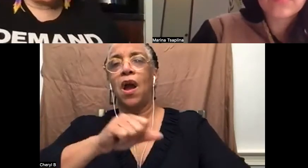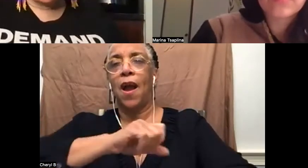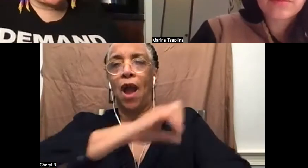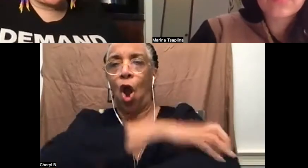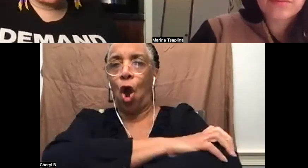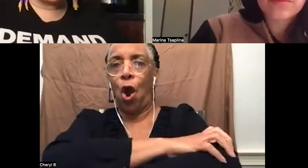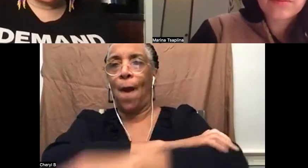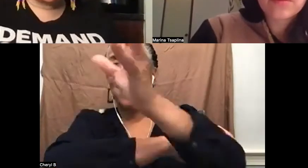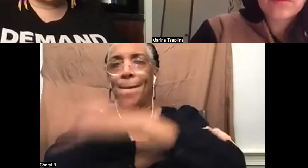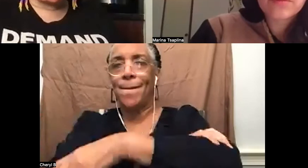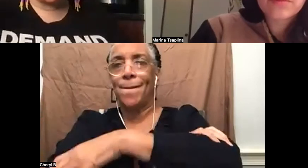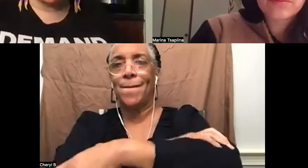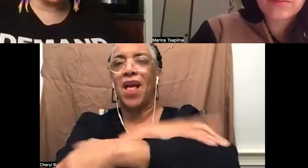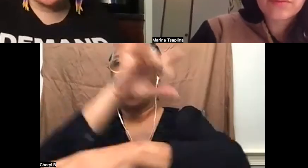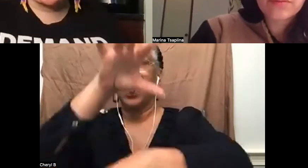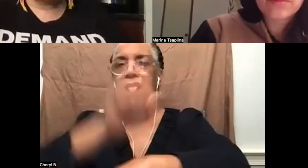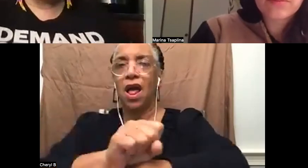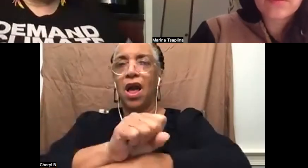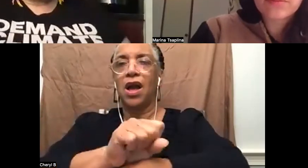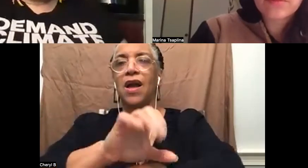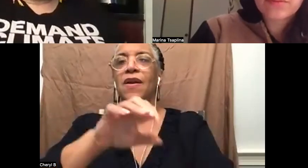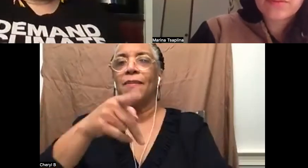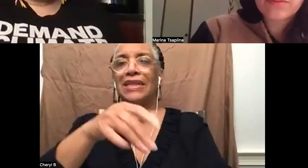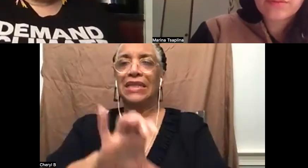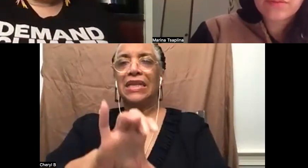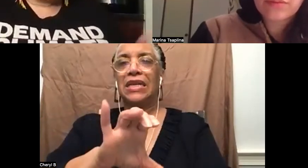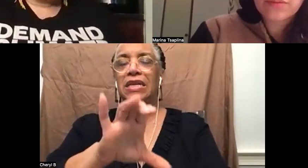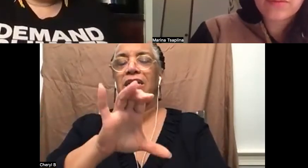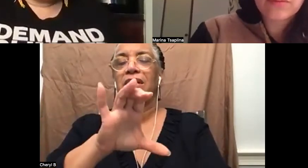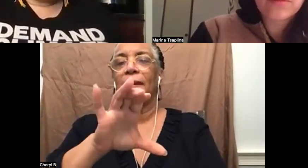one free hand is holding a bullhorn, we put a cushion